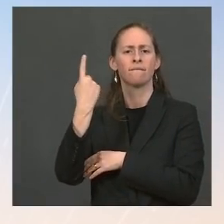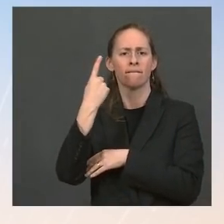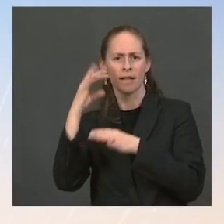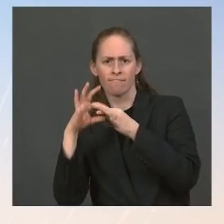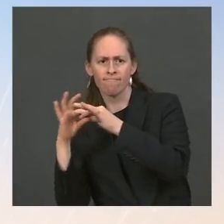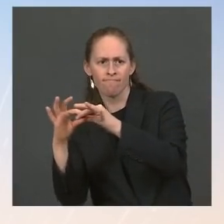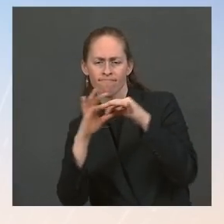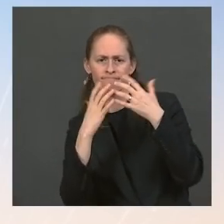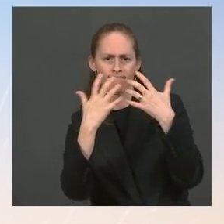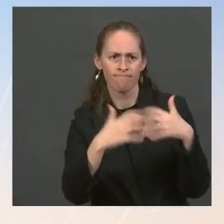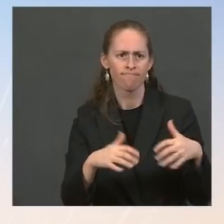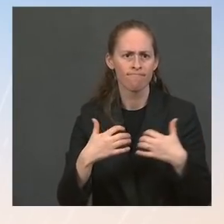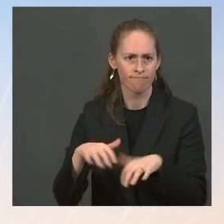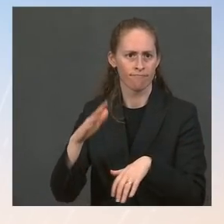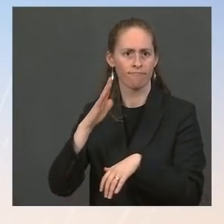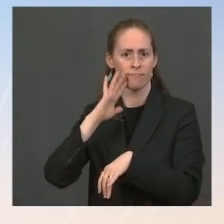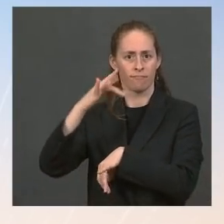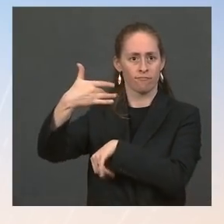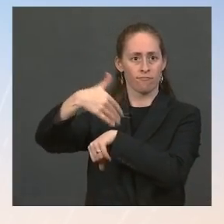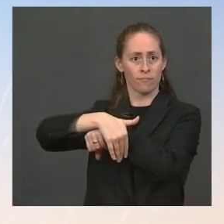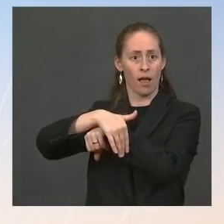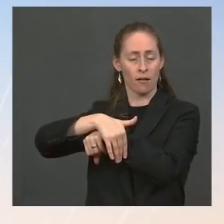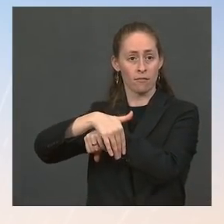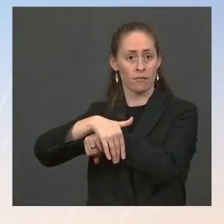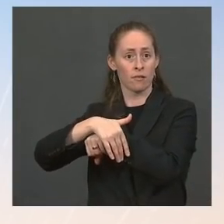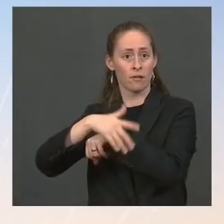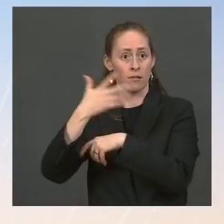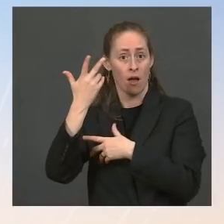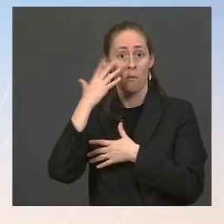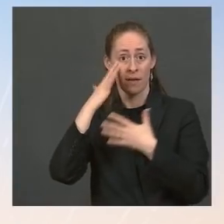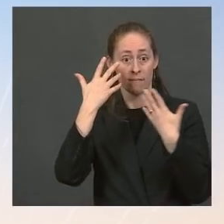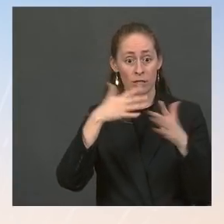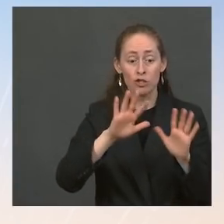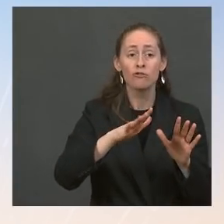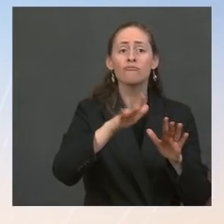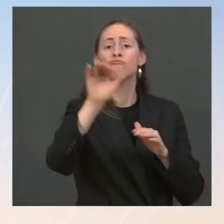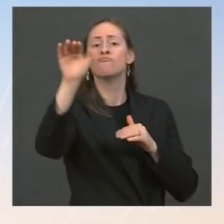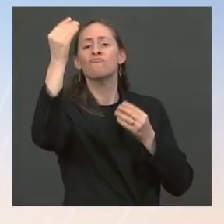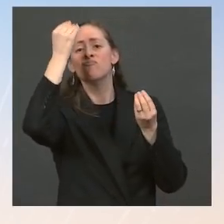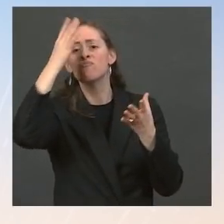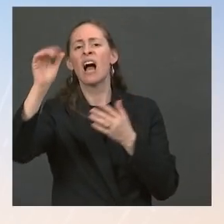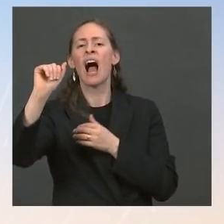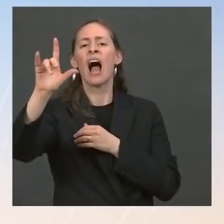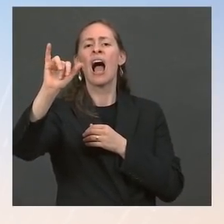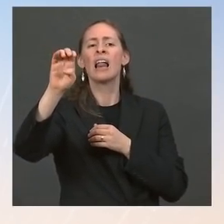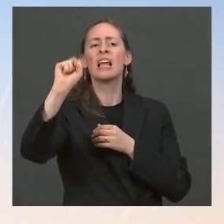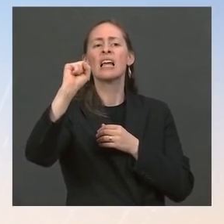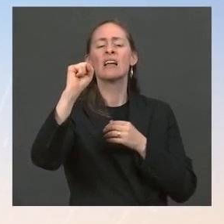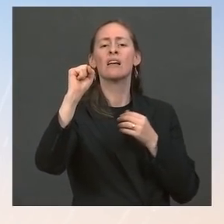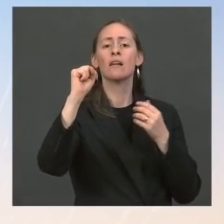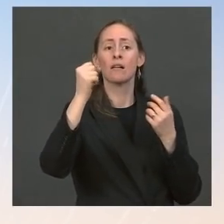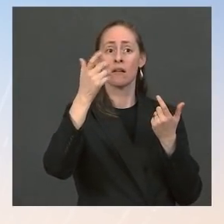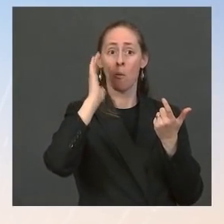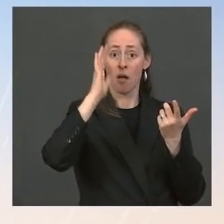have you briefed partners in Asia and Europe on sort of what you hope to achieve from this meeting? And do you plan to give them a readout after --